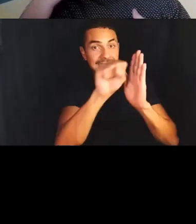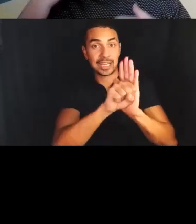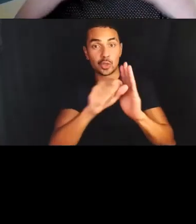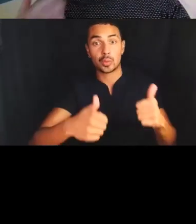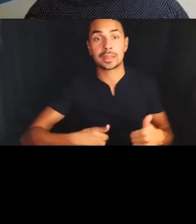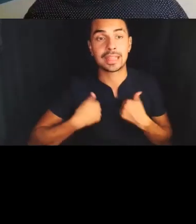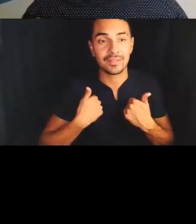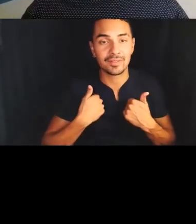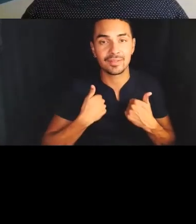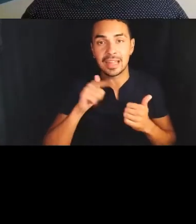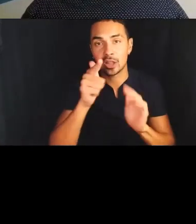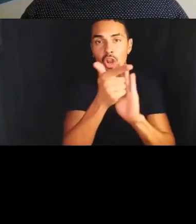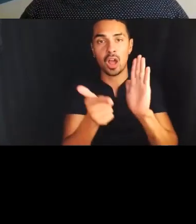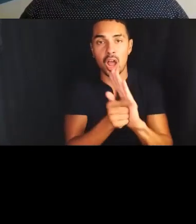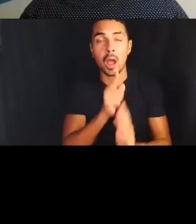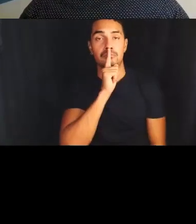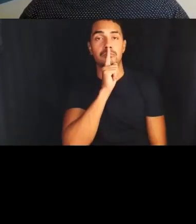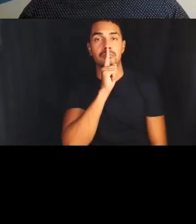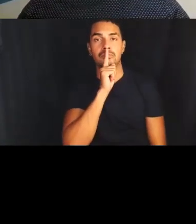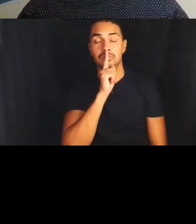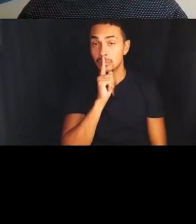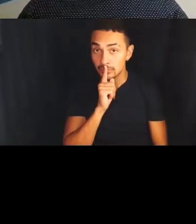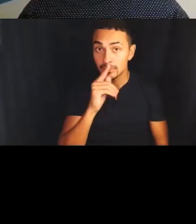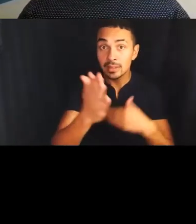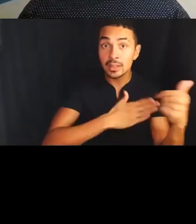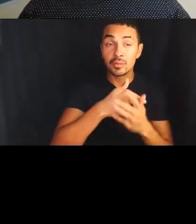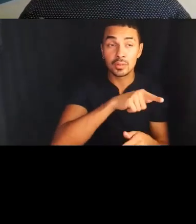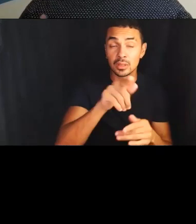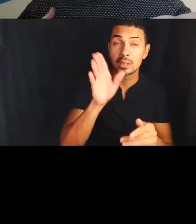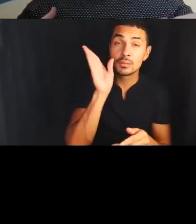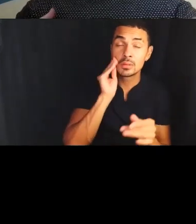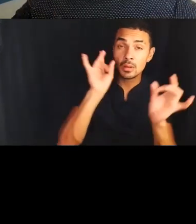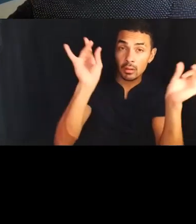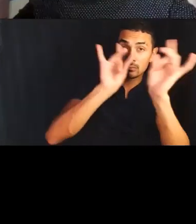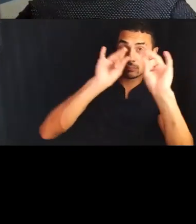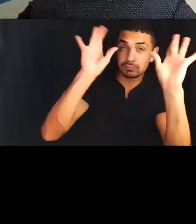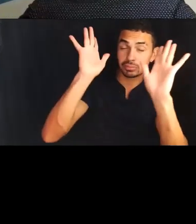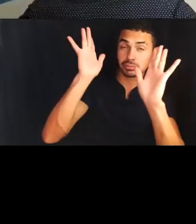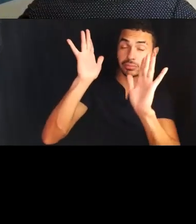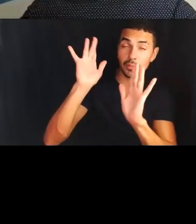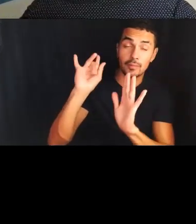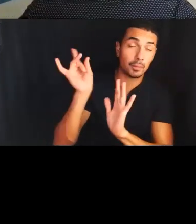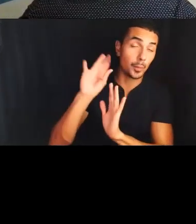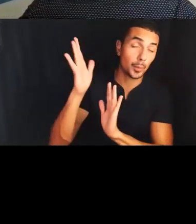So when people were experiencing violence, they're finding, you know, not being valued by the system